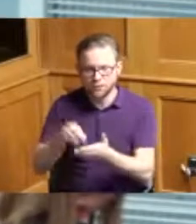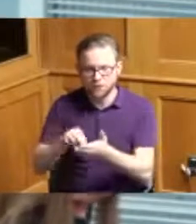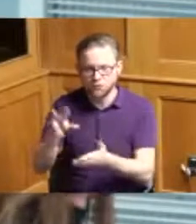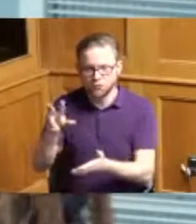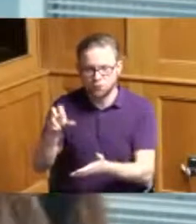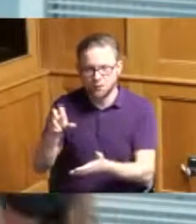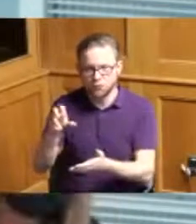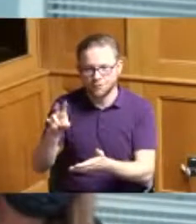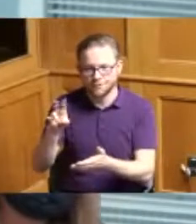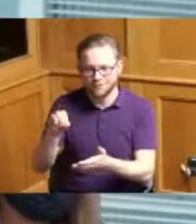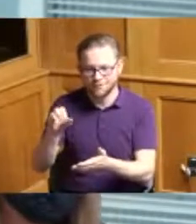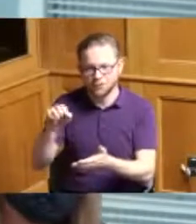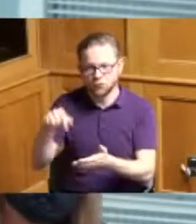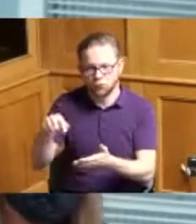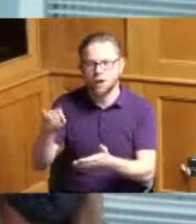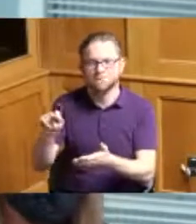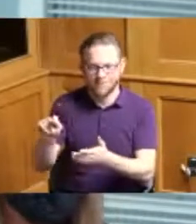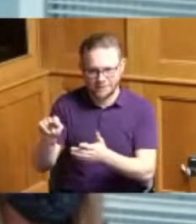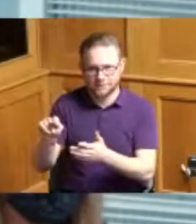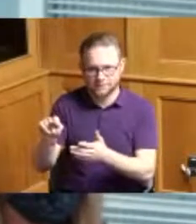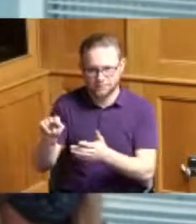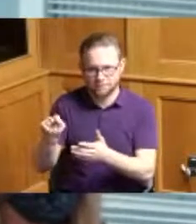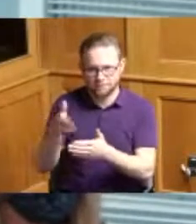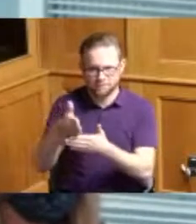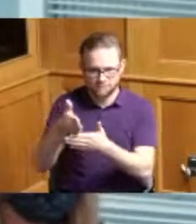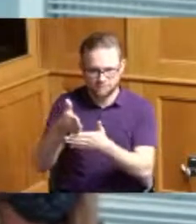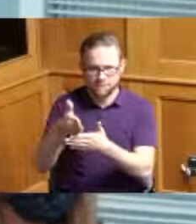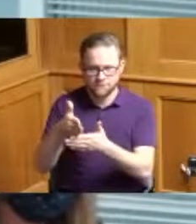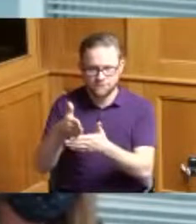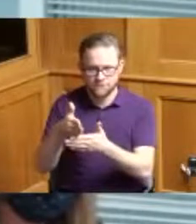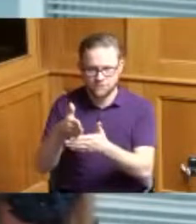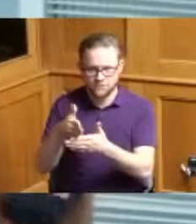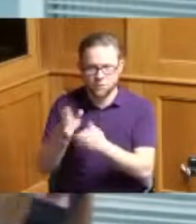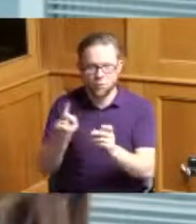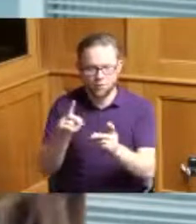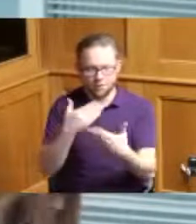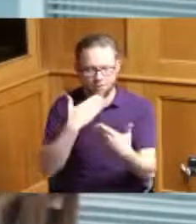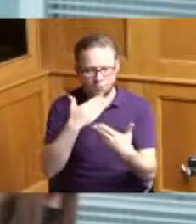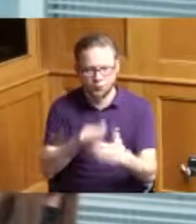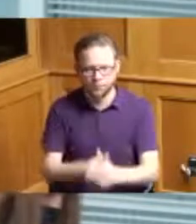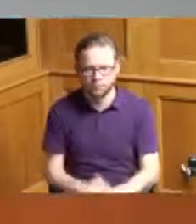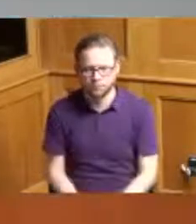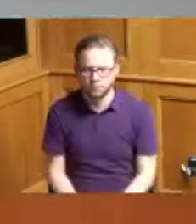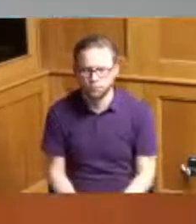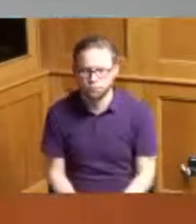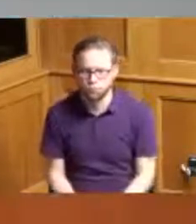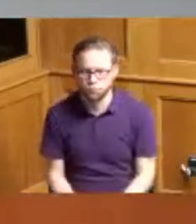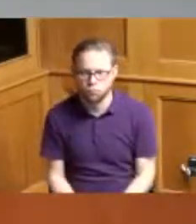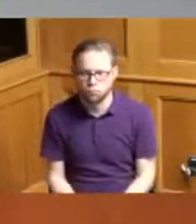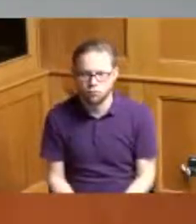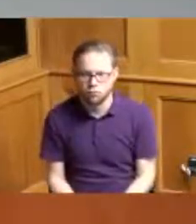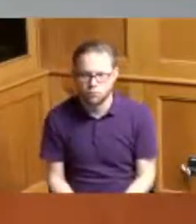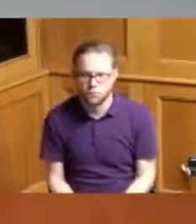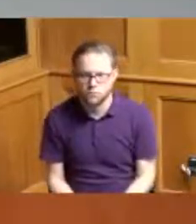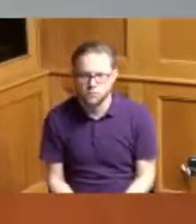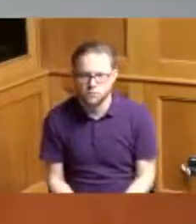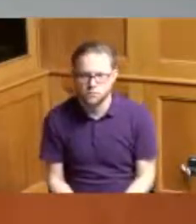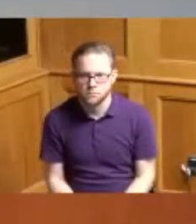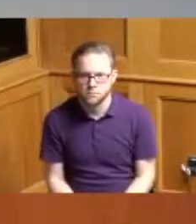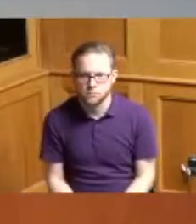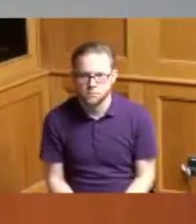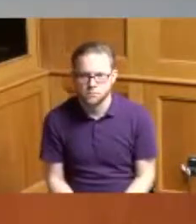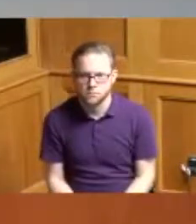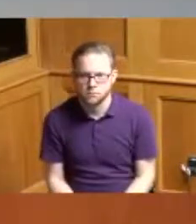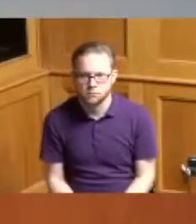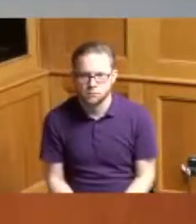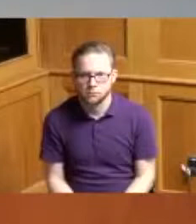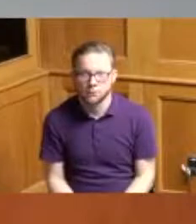square feet of impervious area okay that's helpful okay so in that you know all these this idea of